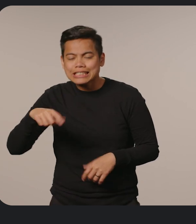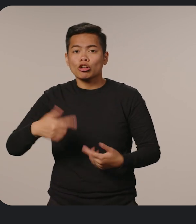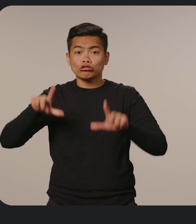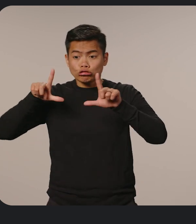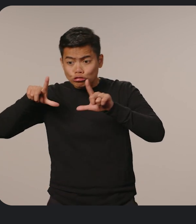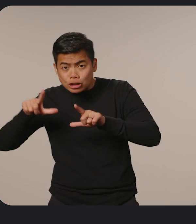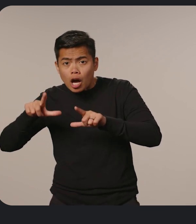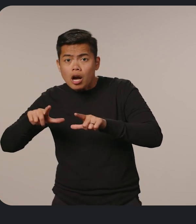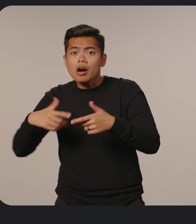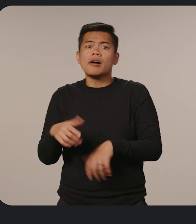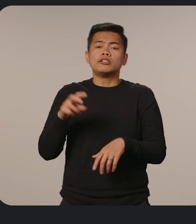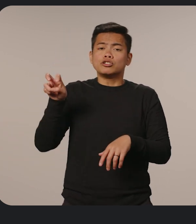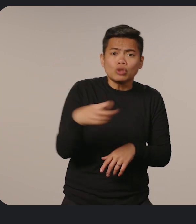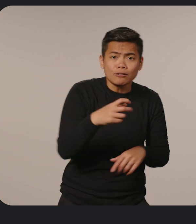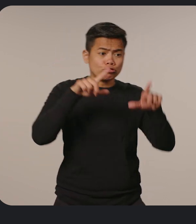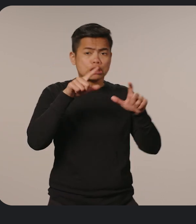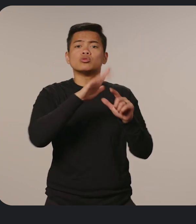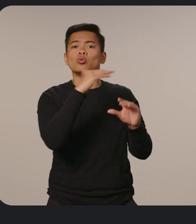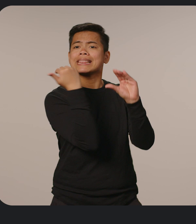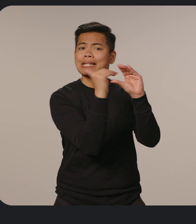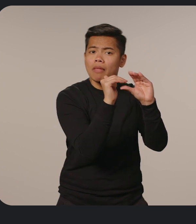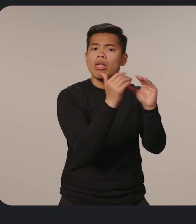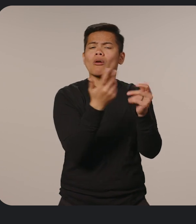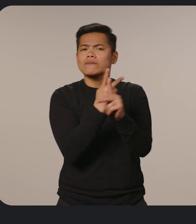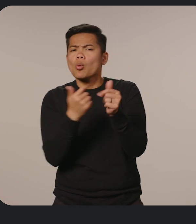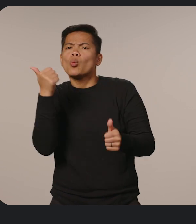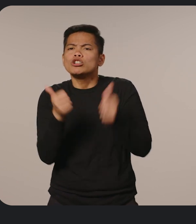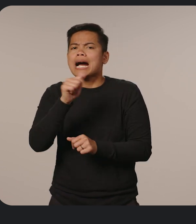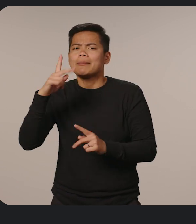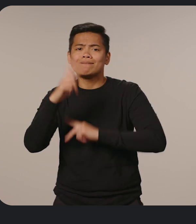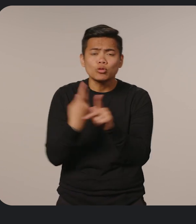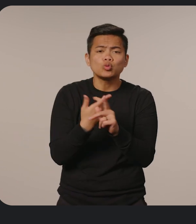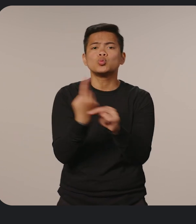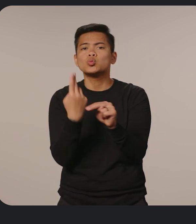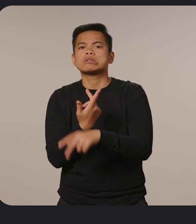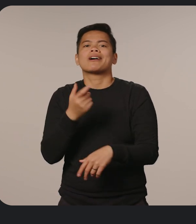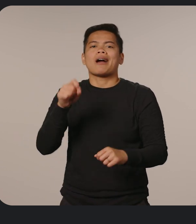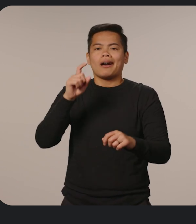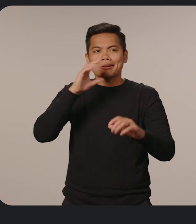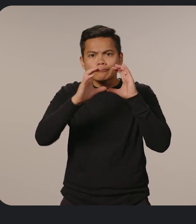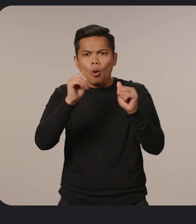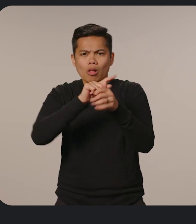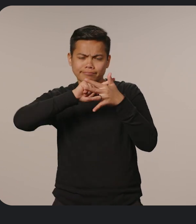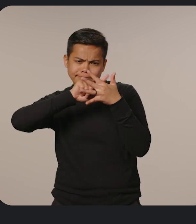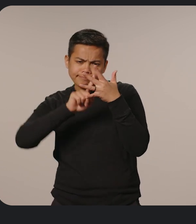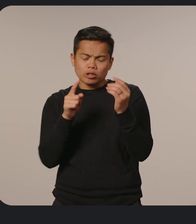they have to transfer the screenshot to their email they have to figure out what app version they're using and they need